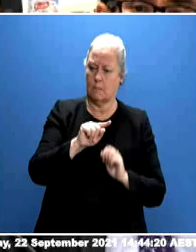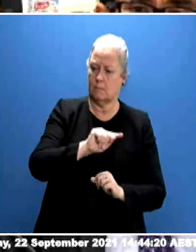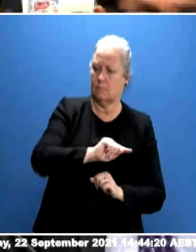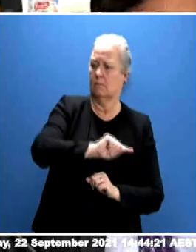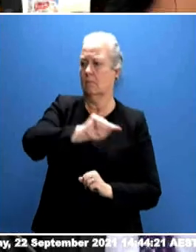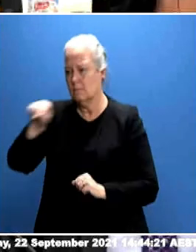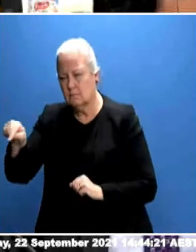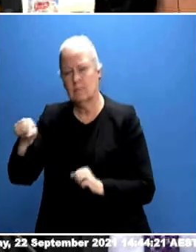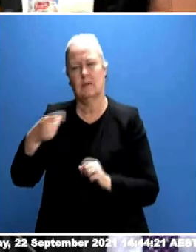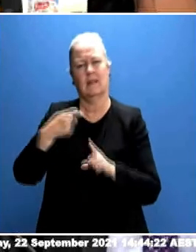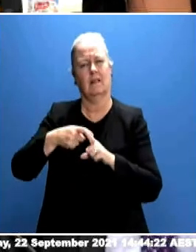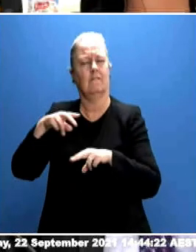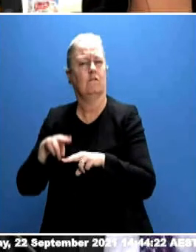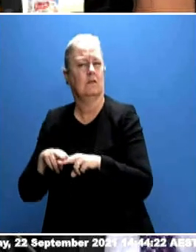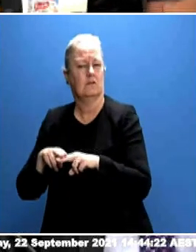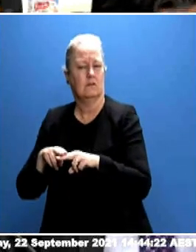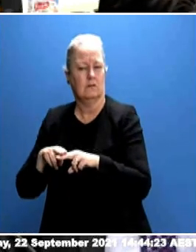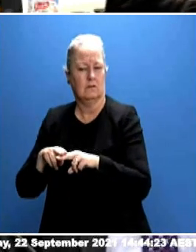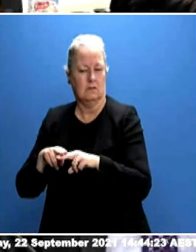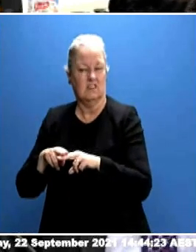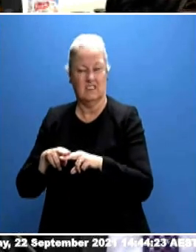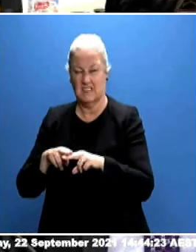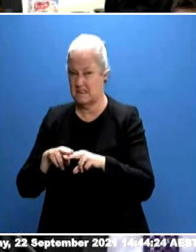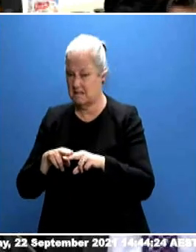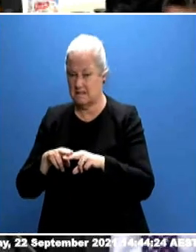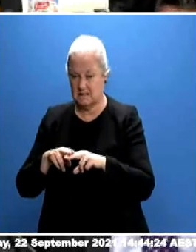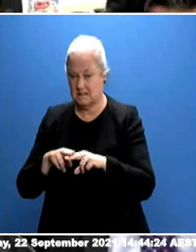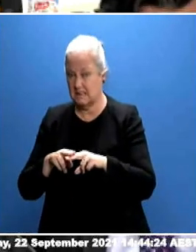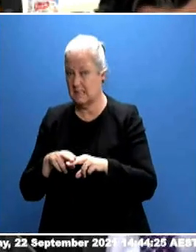and whether --- I imagine it's possible -- the number of total child days which